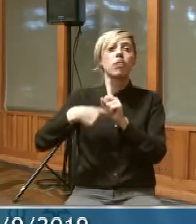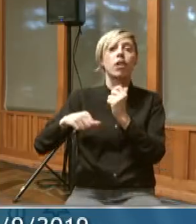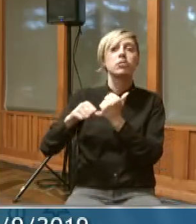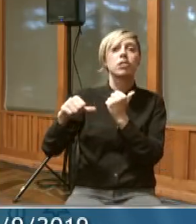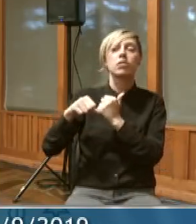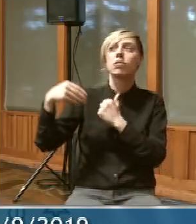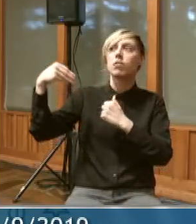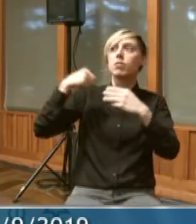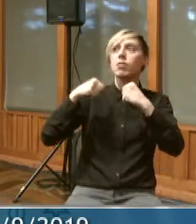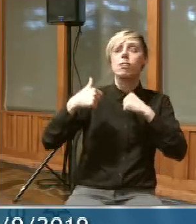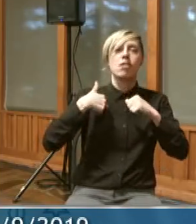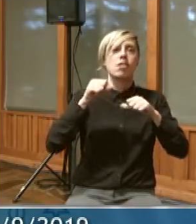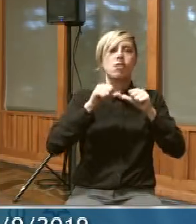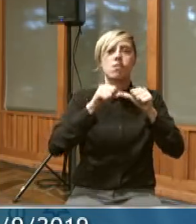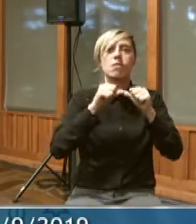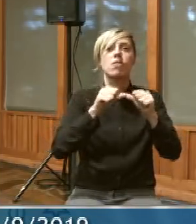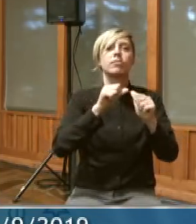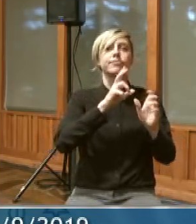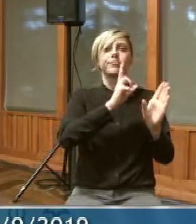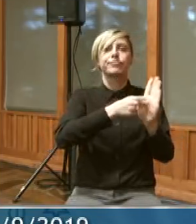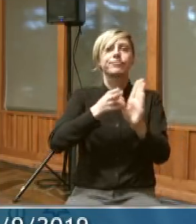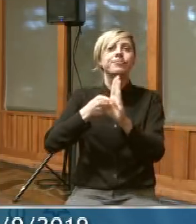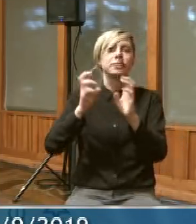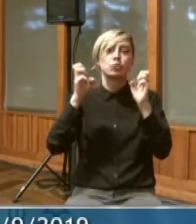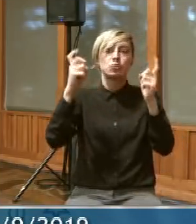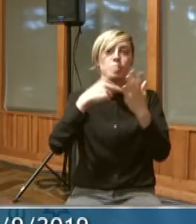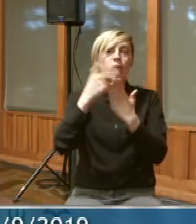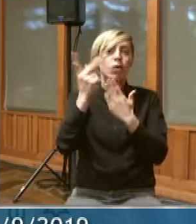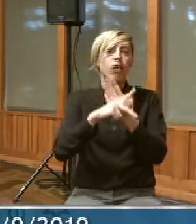HAVE A CUSTOMER HERE WHO I HAVE HAD THE PRIVILEGE TO HELP AS WELL. I HAVE HAD RENTAL ASSISTANCE.